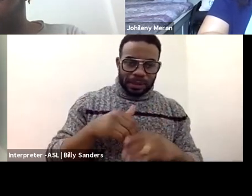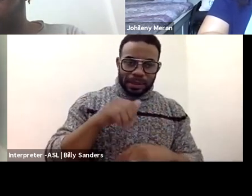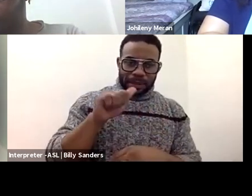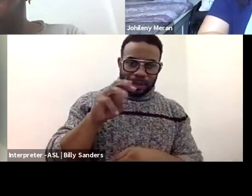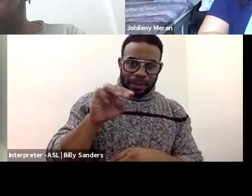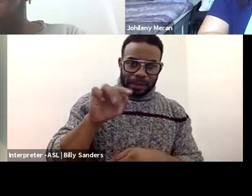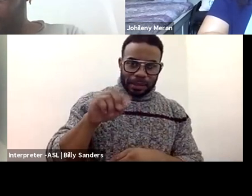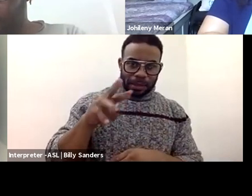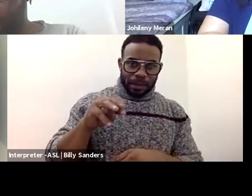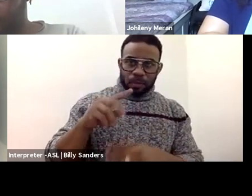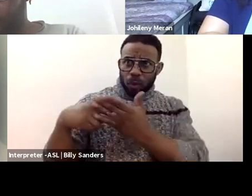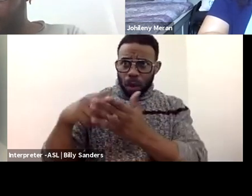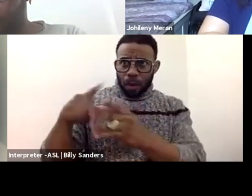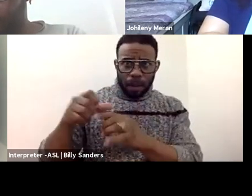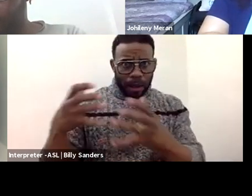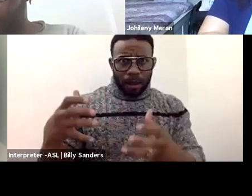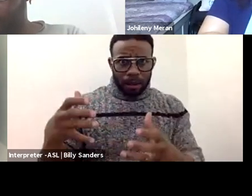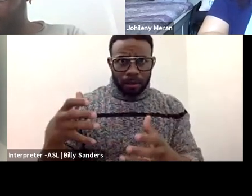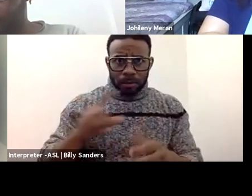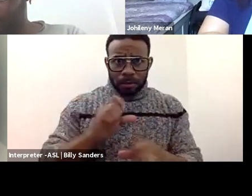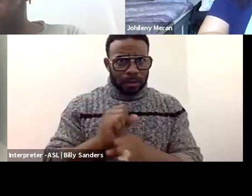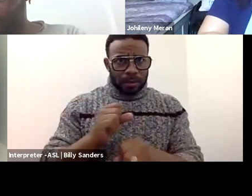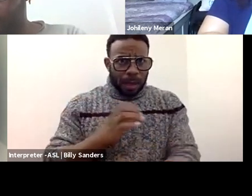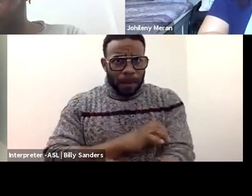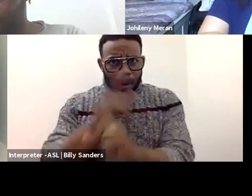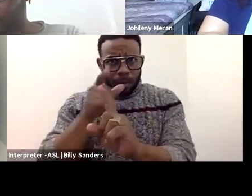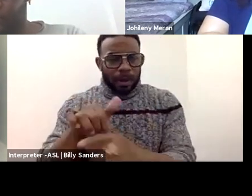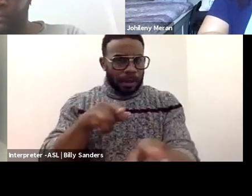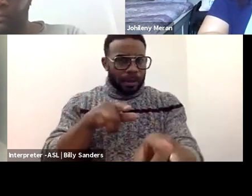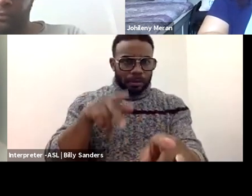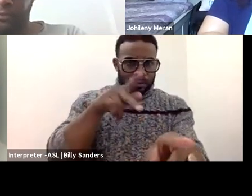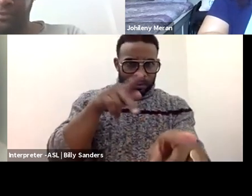talked about and definitely talked about and there was powerpoint, but it was